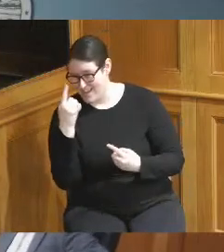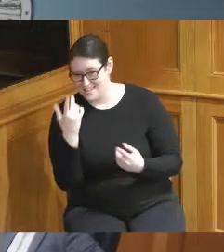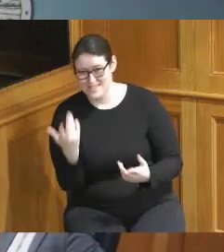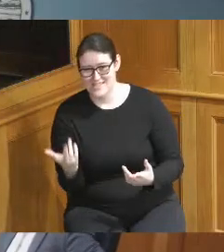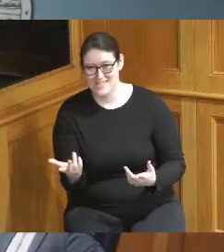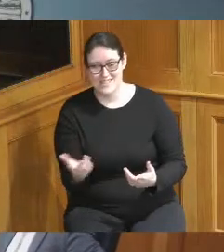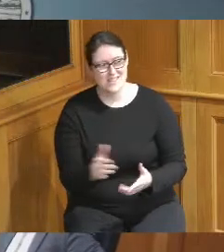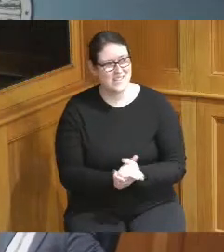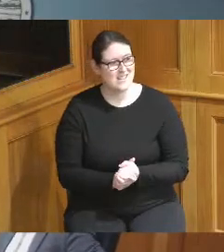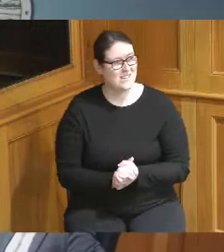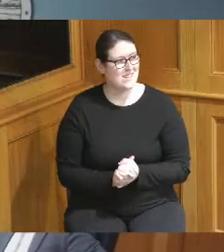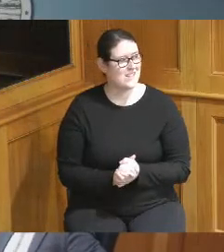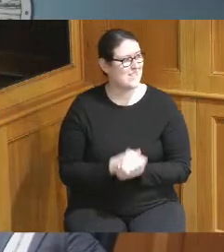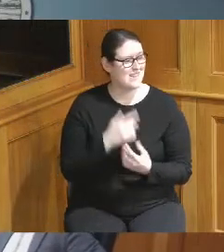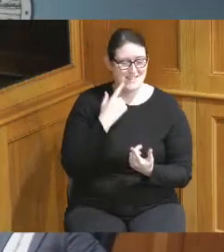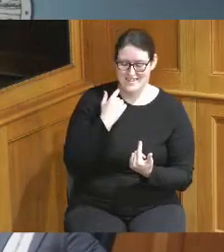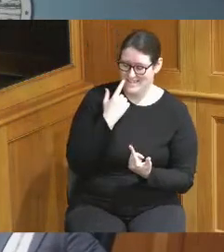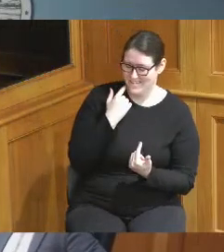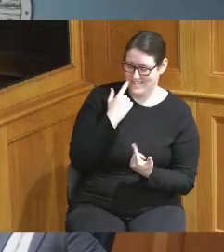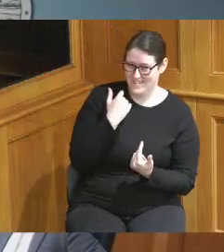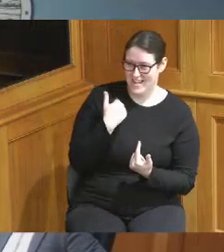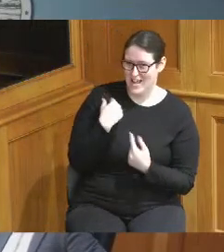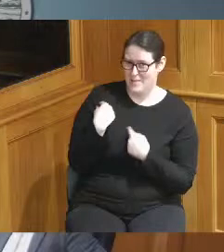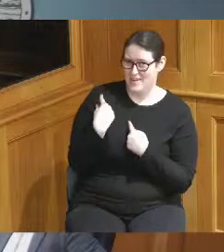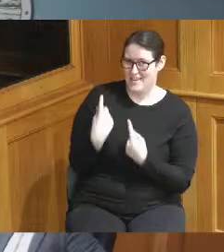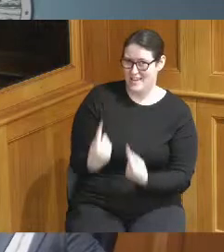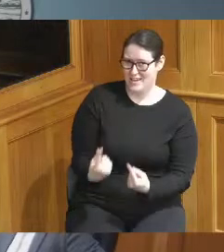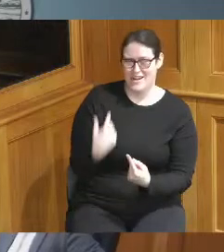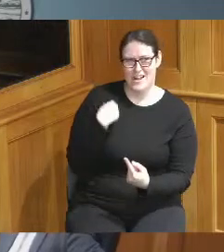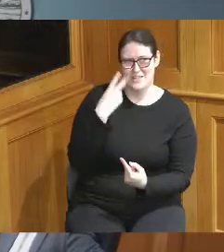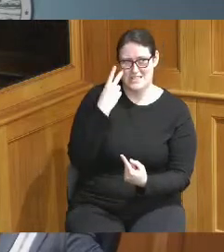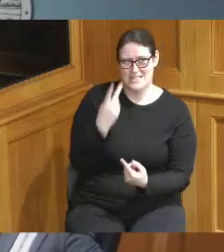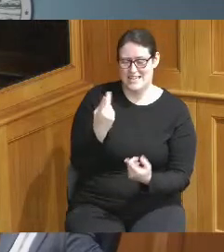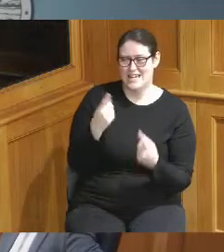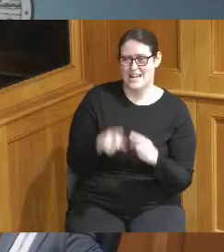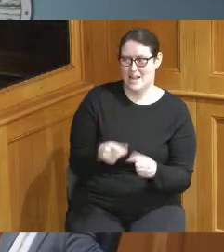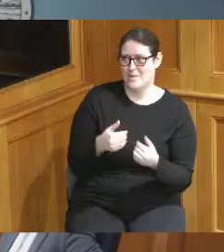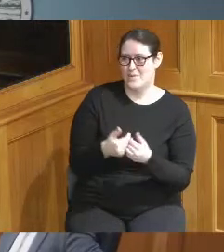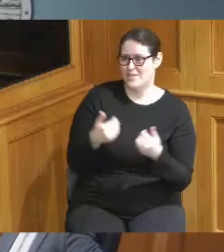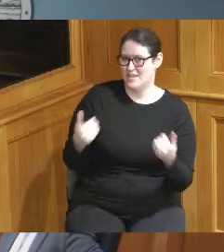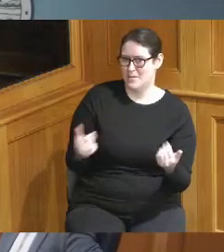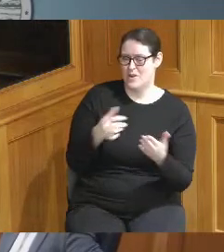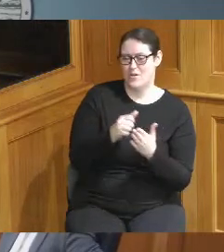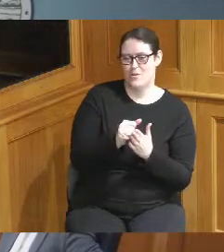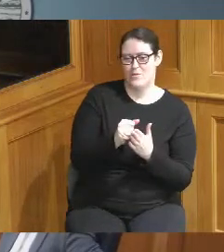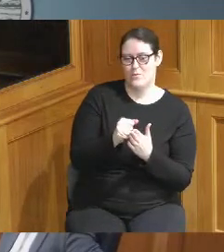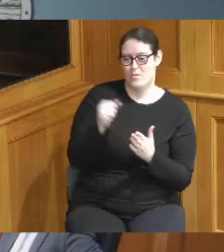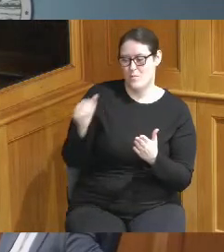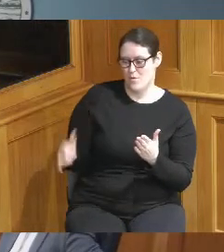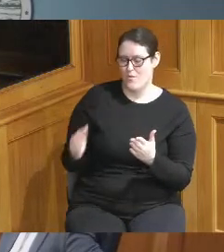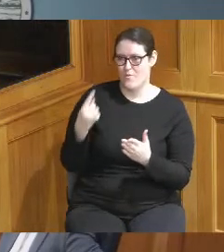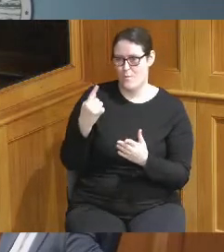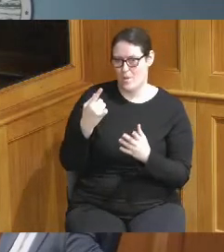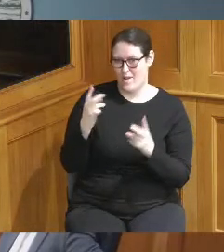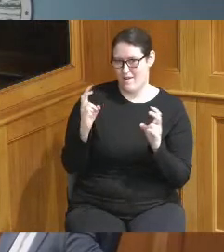keep the Ambassador Services going and keep the beautification projects Social Services Outreach